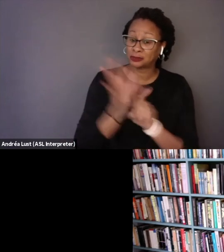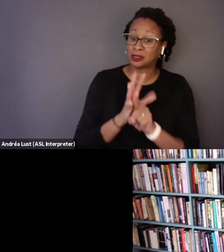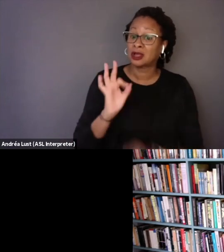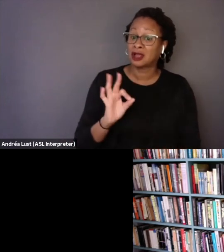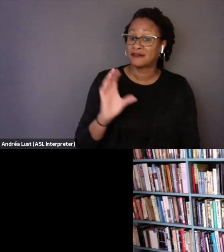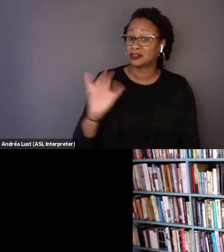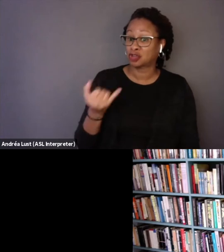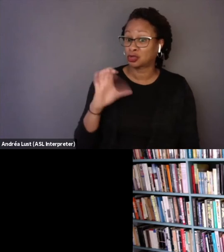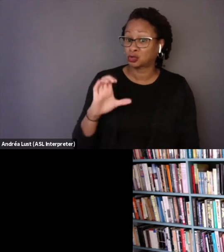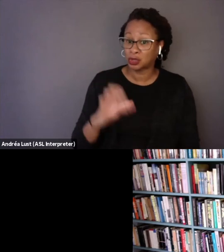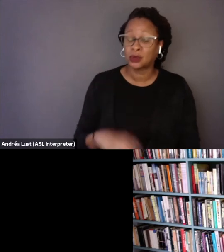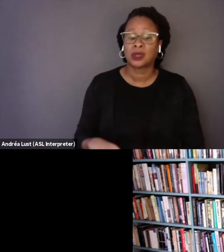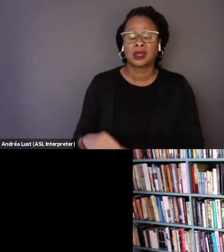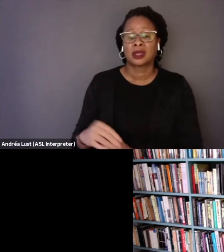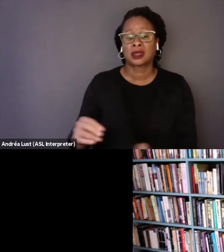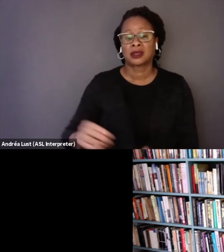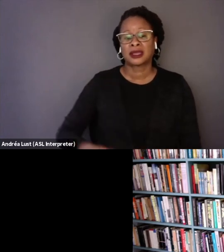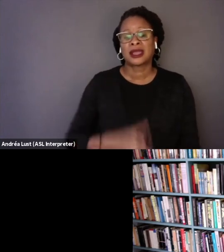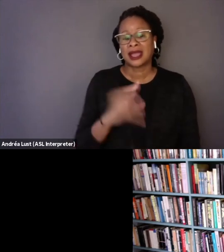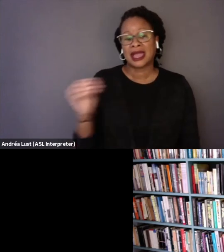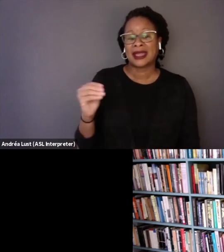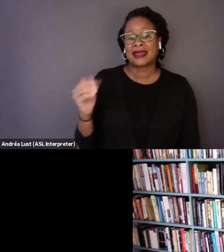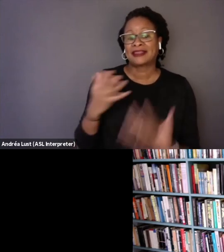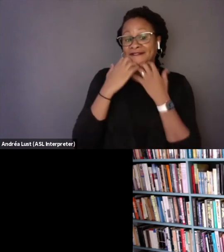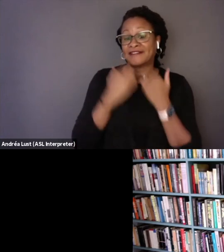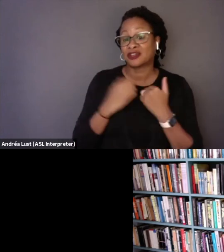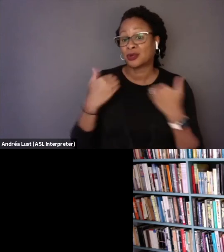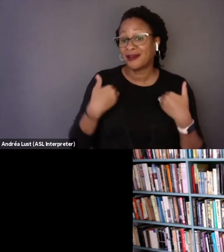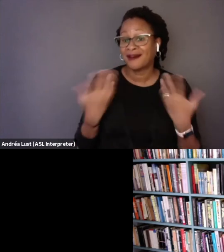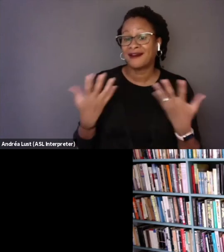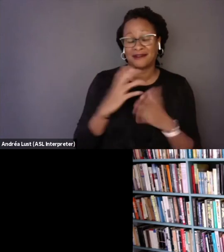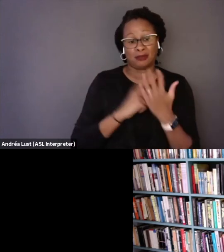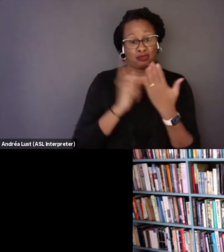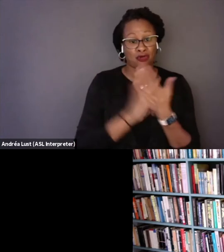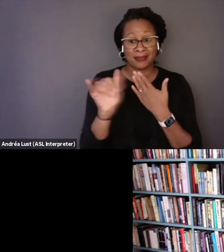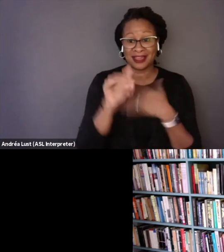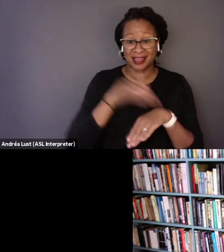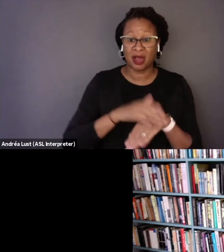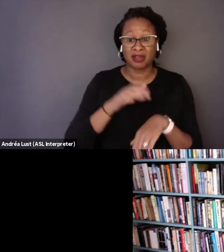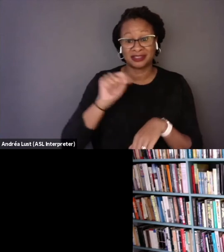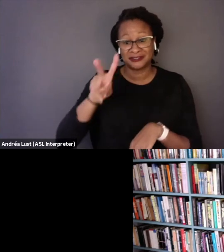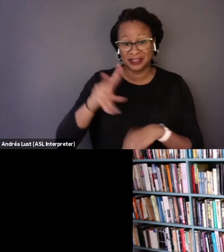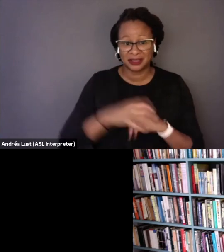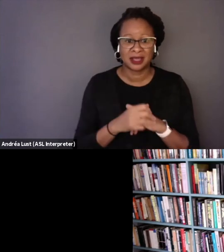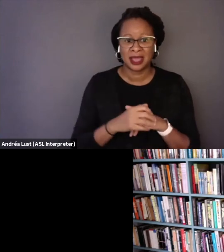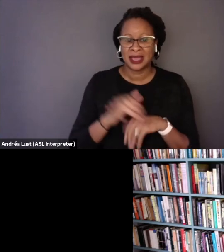and the value of having a show like that on the air, because it's not super easy for anyone